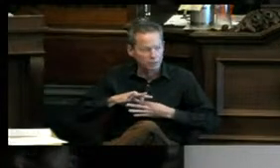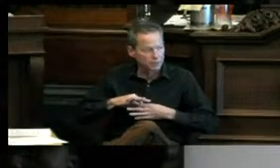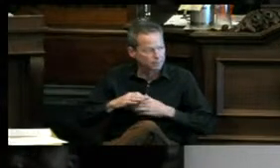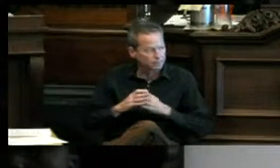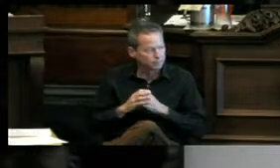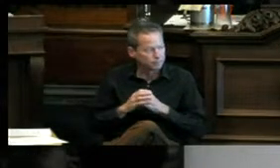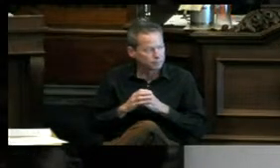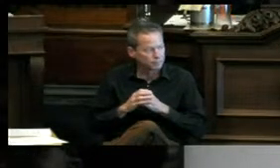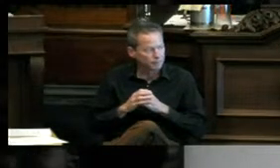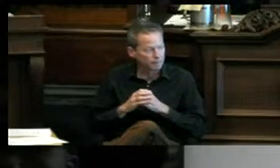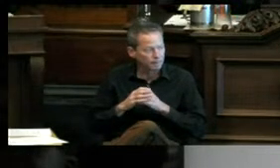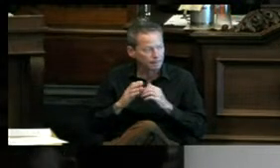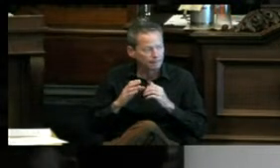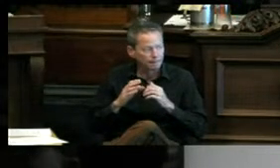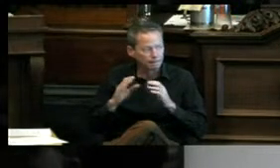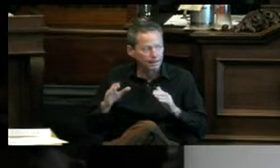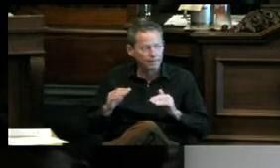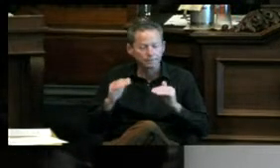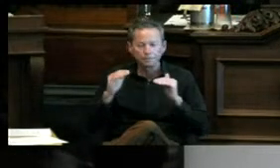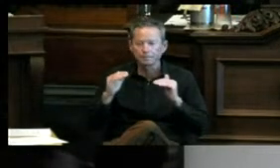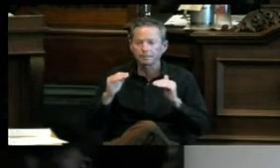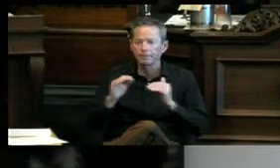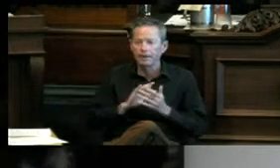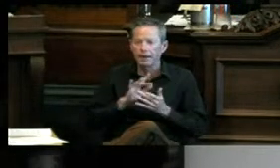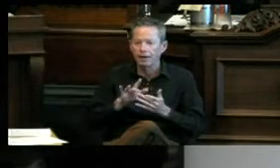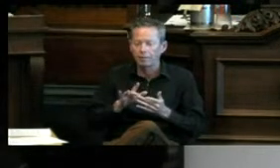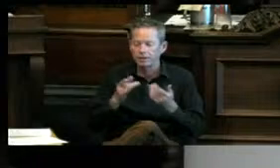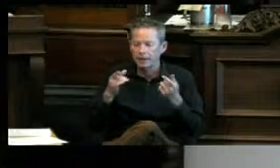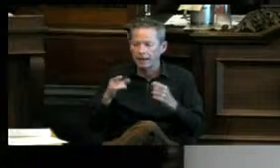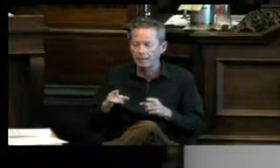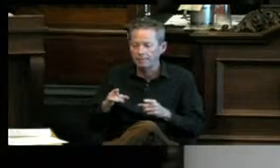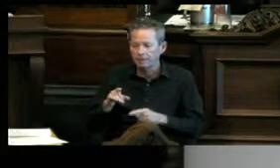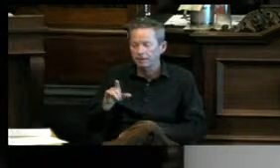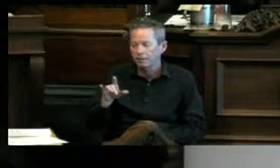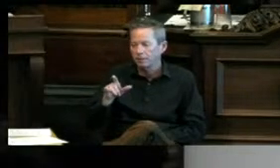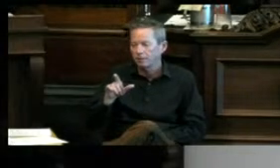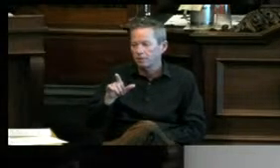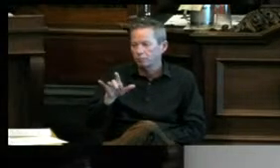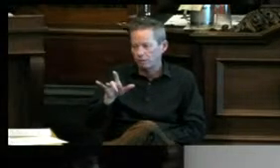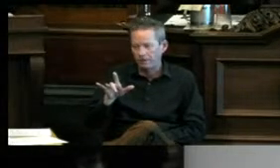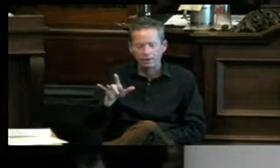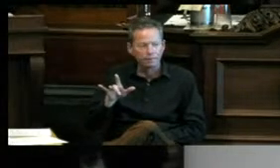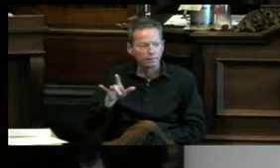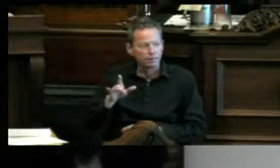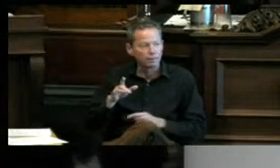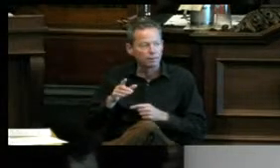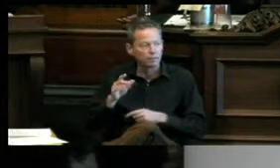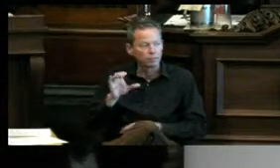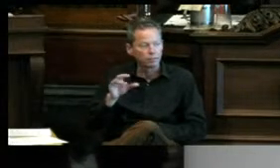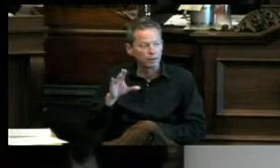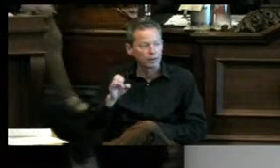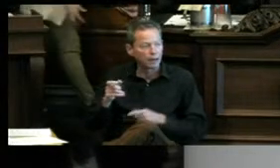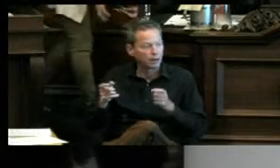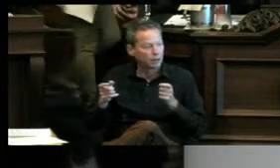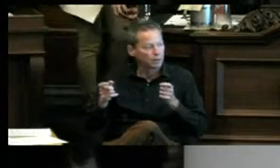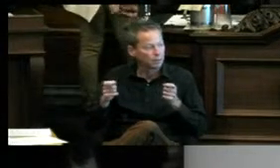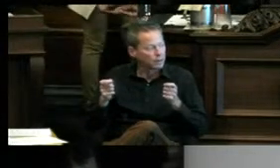focus on increasing member engagement, and we're stepping